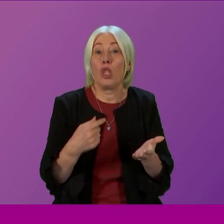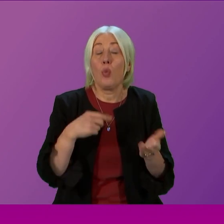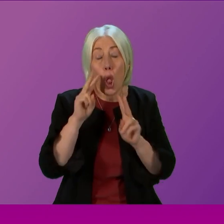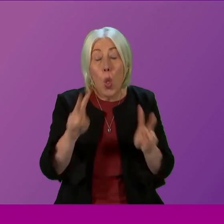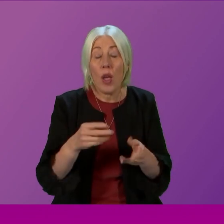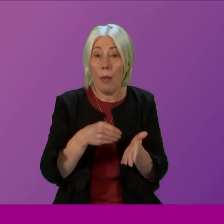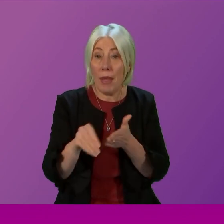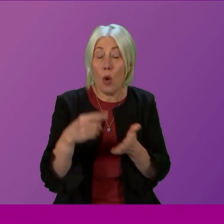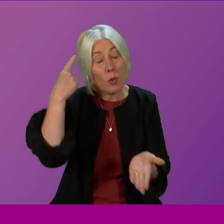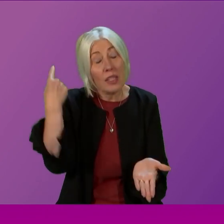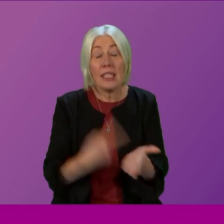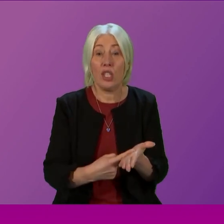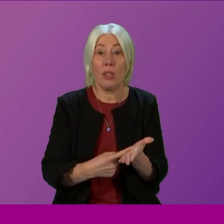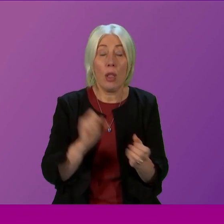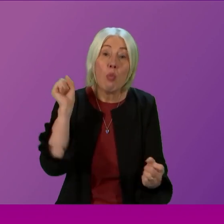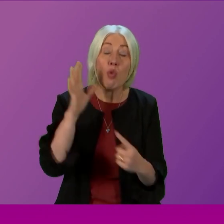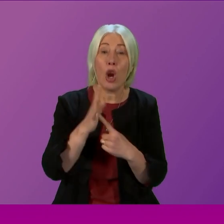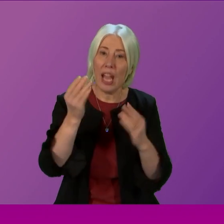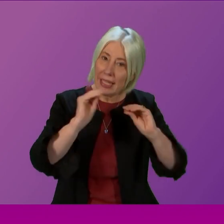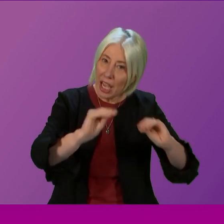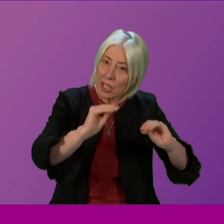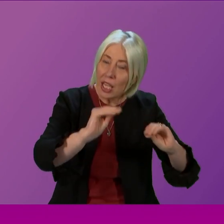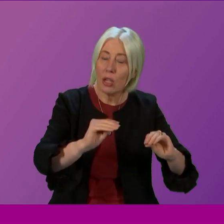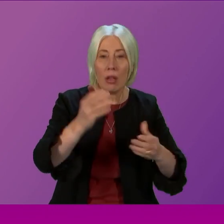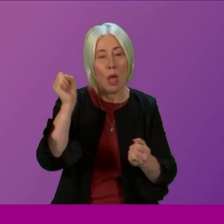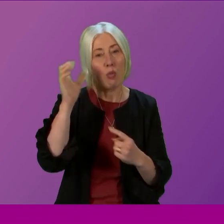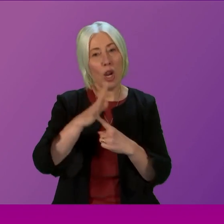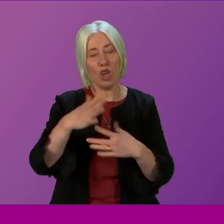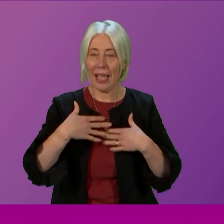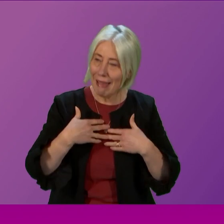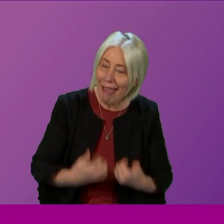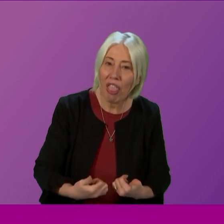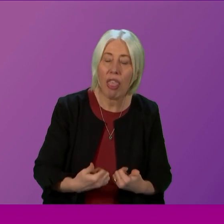take decisions that prioritise education and health, which is in stark contrast